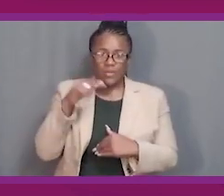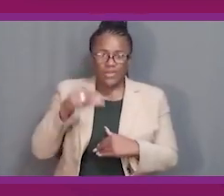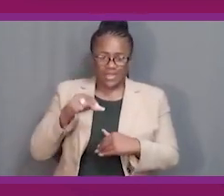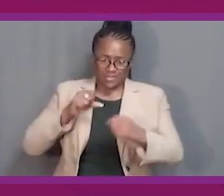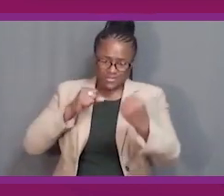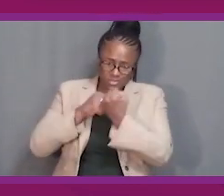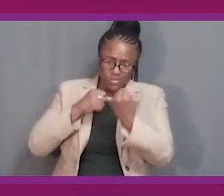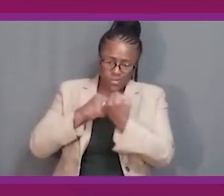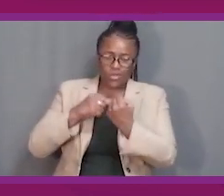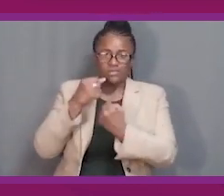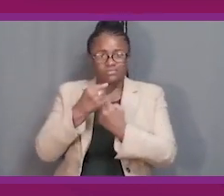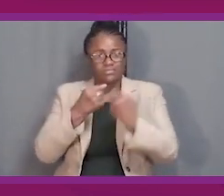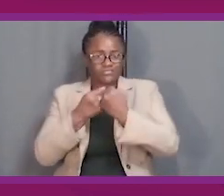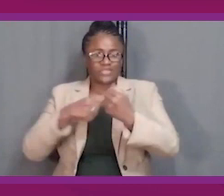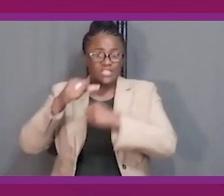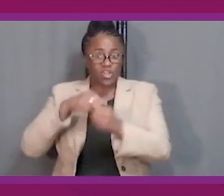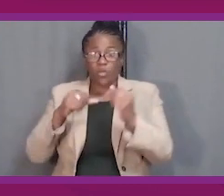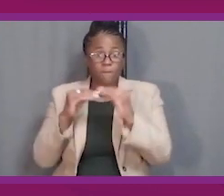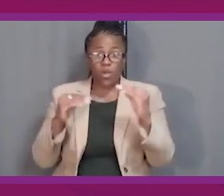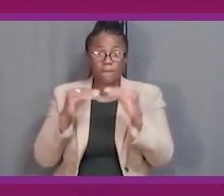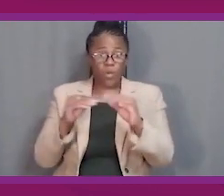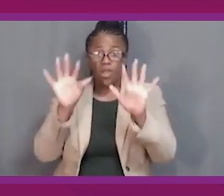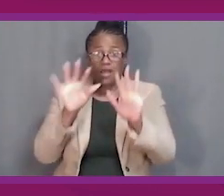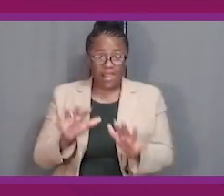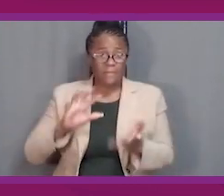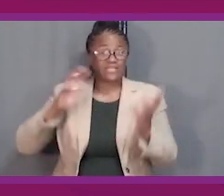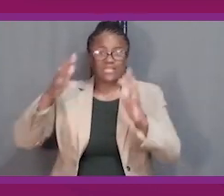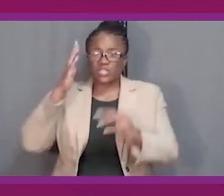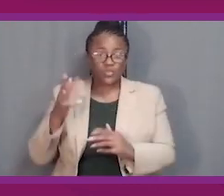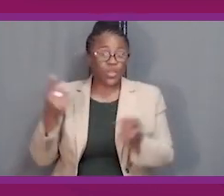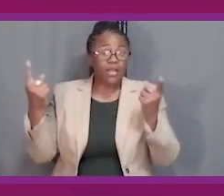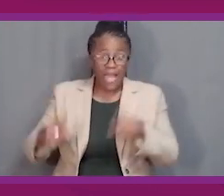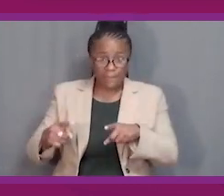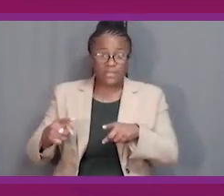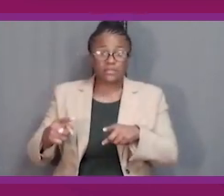And I'm including pandemics in that because scientists have said this is the beginning of